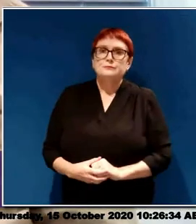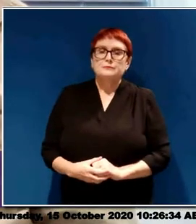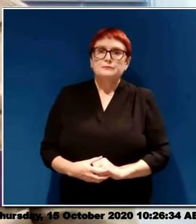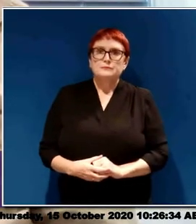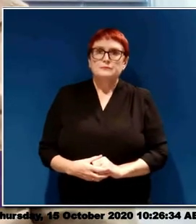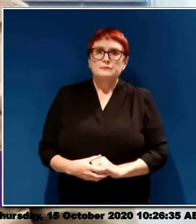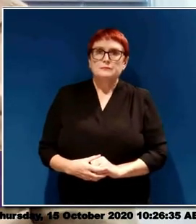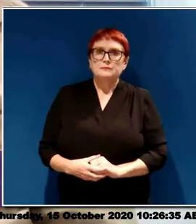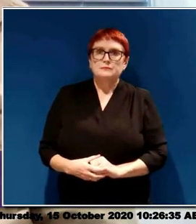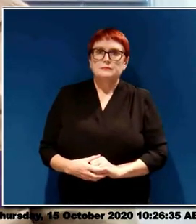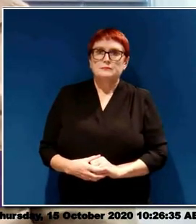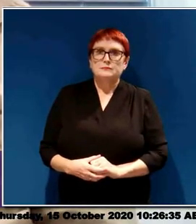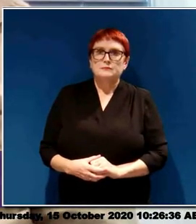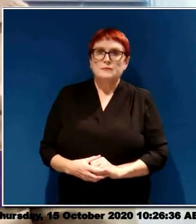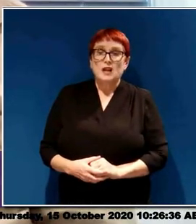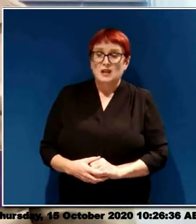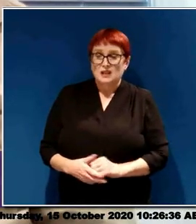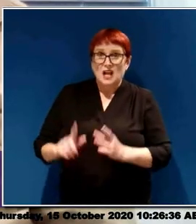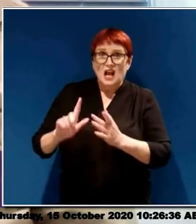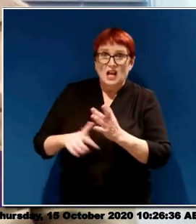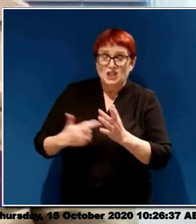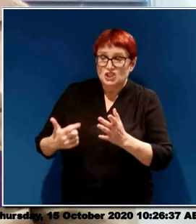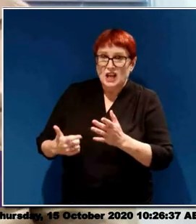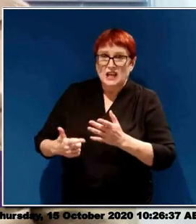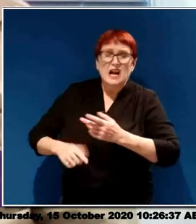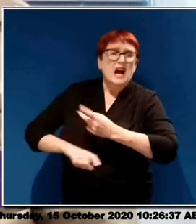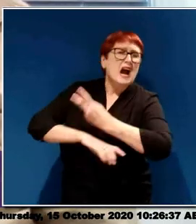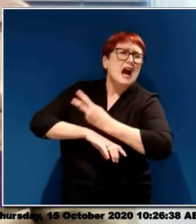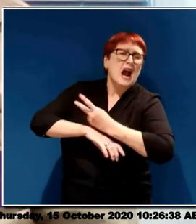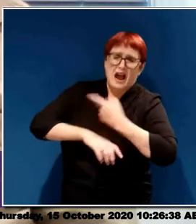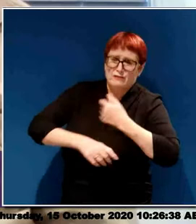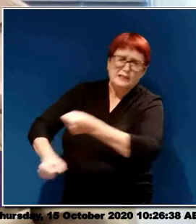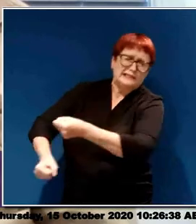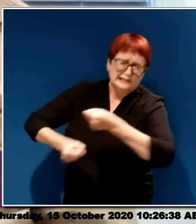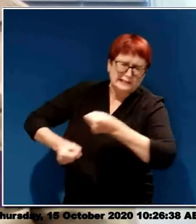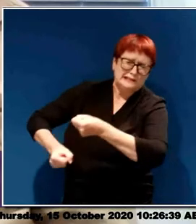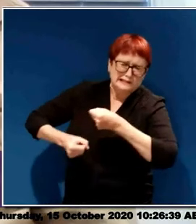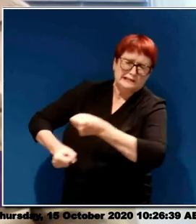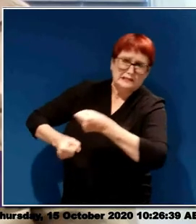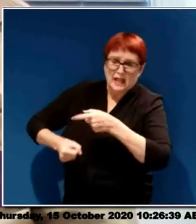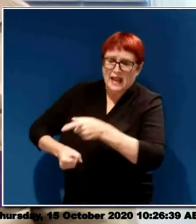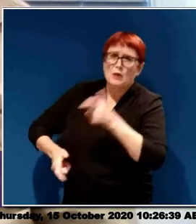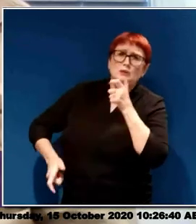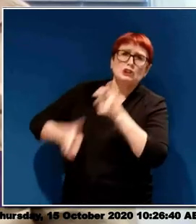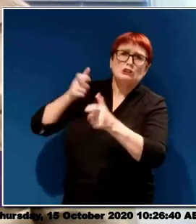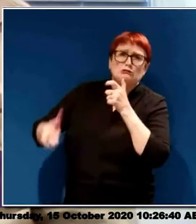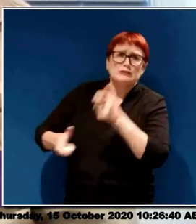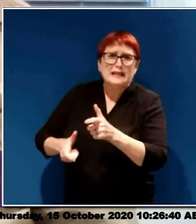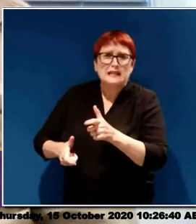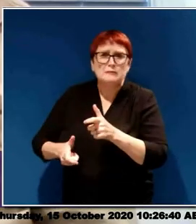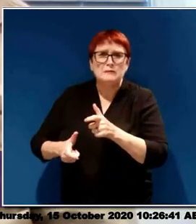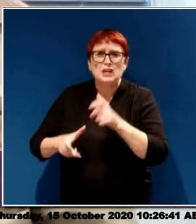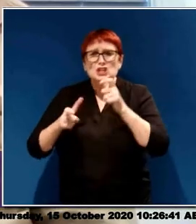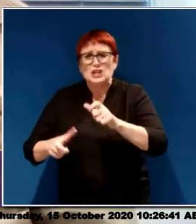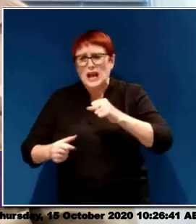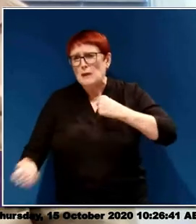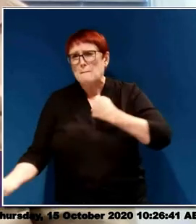and he'd be pleading, punching and kicking and every other child in the school would be watching this.